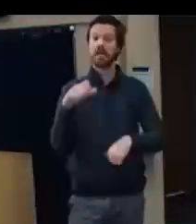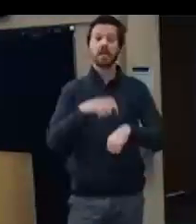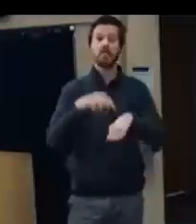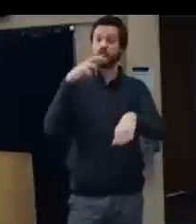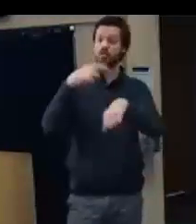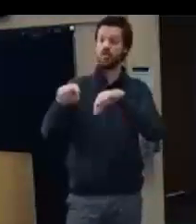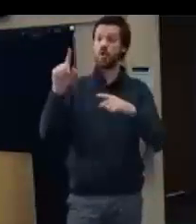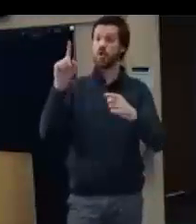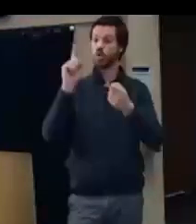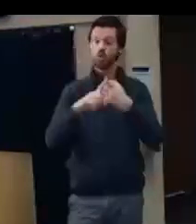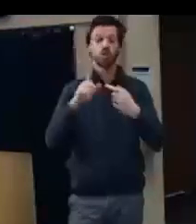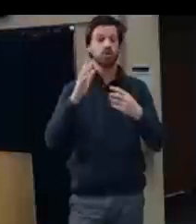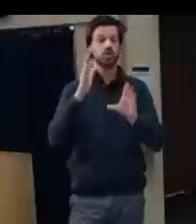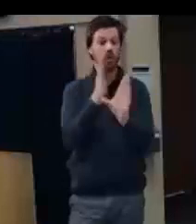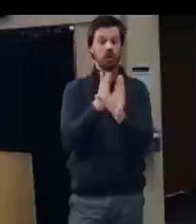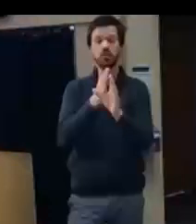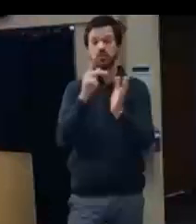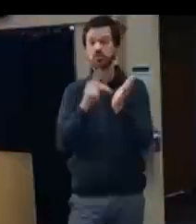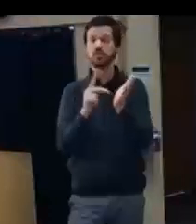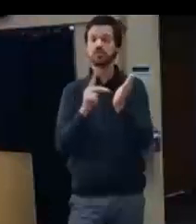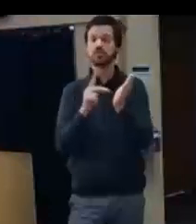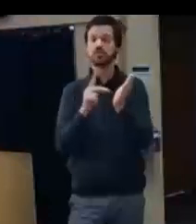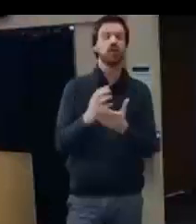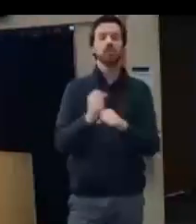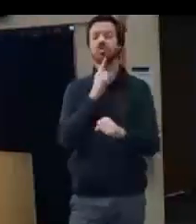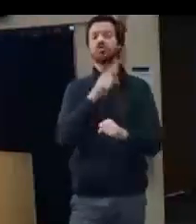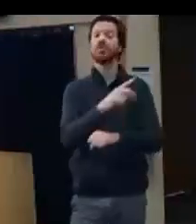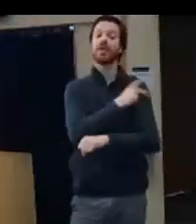a psychologist psychiatrist social worker best to make sure that the patients themselves are